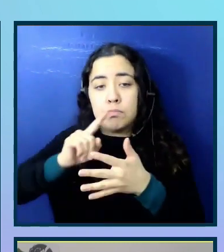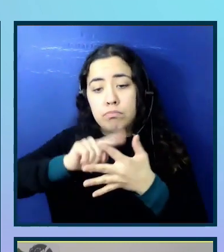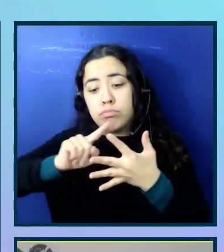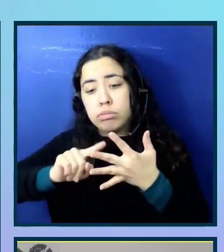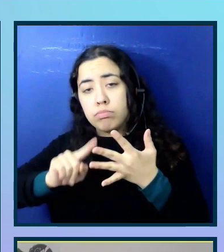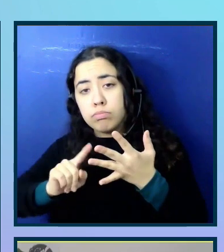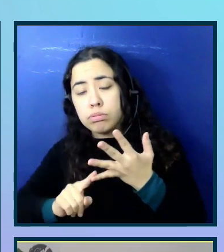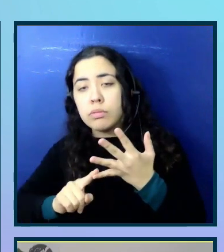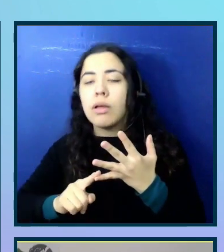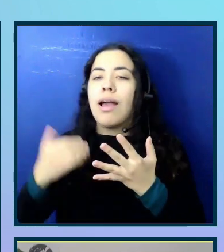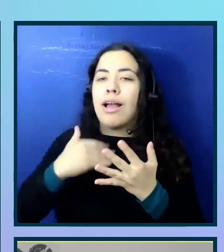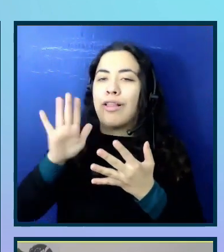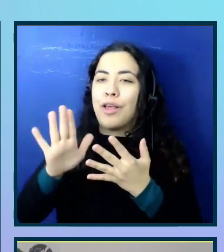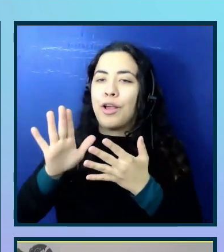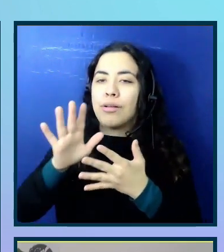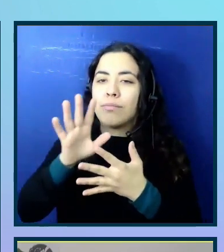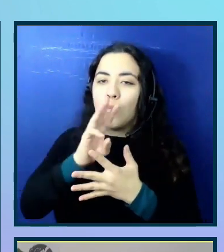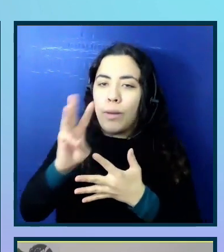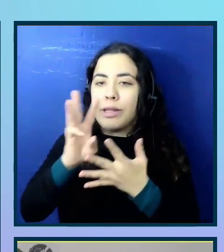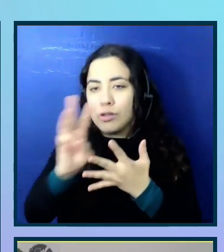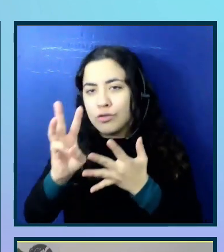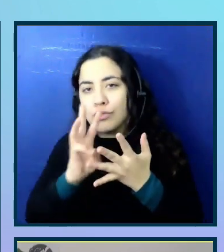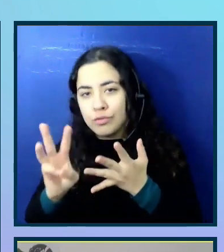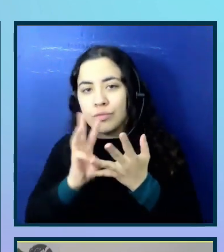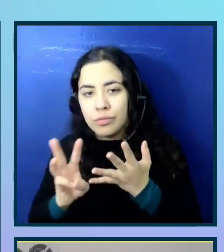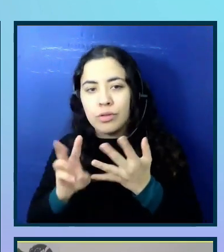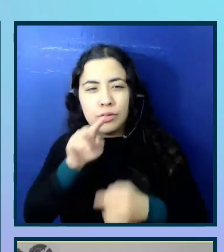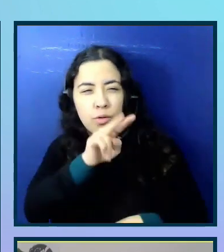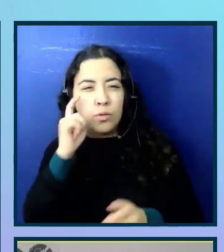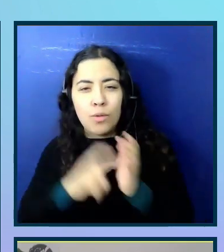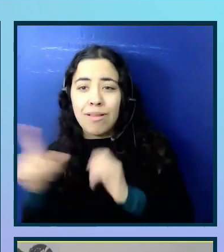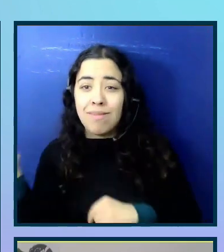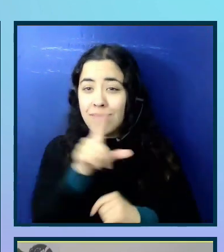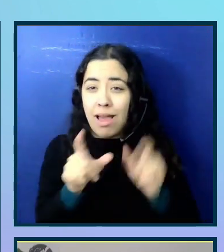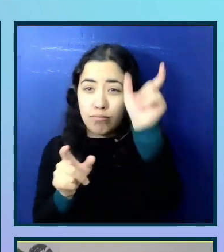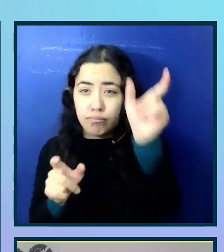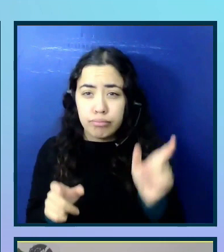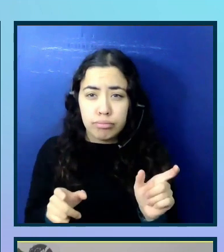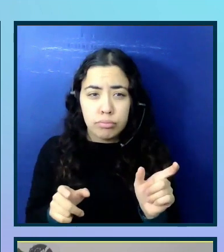So here on the left, you see an example of such a component. It's eh, what is this?